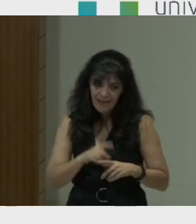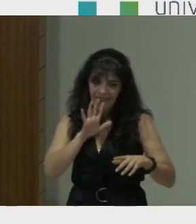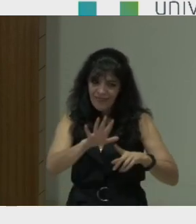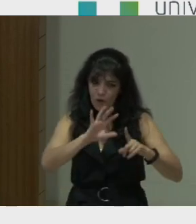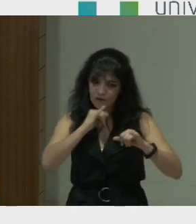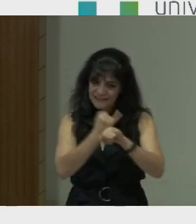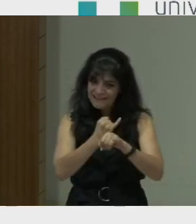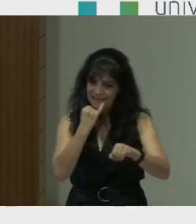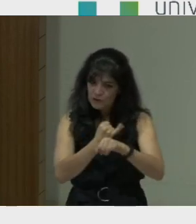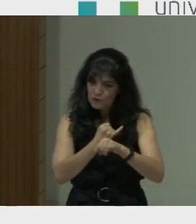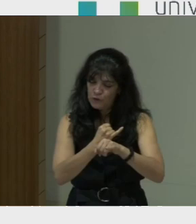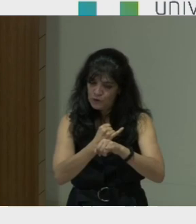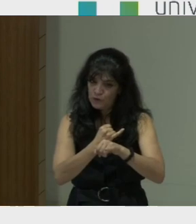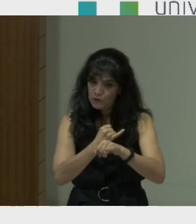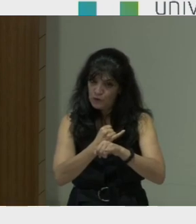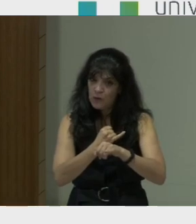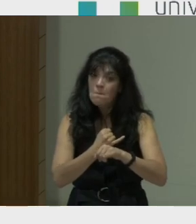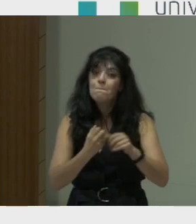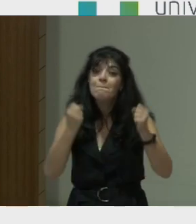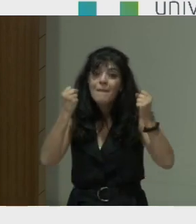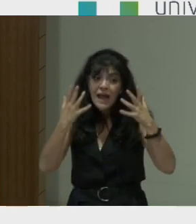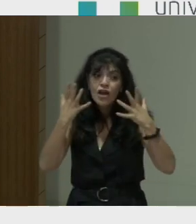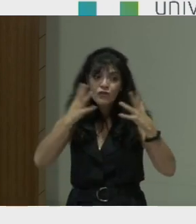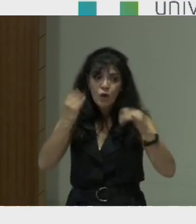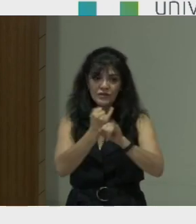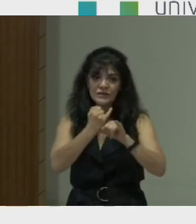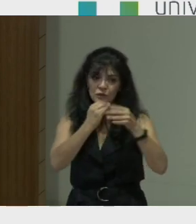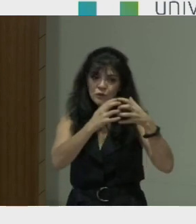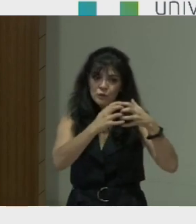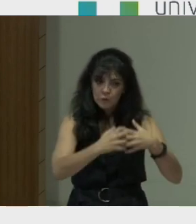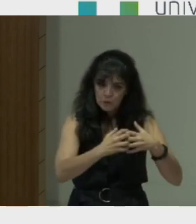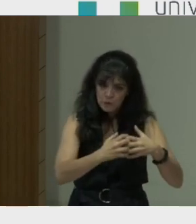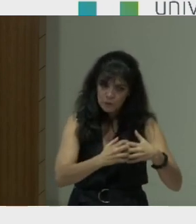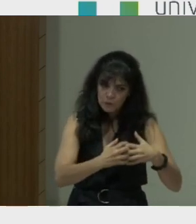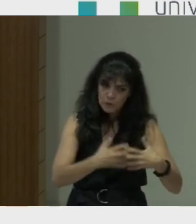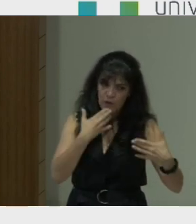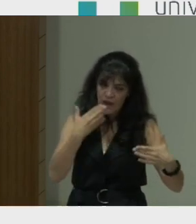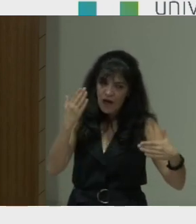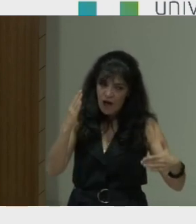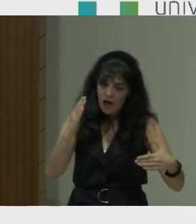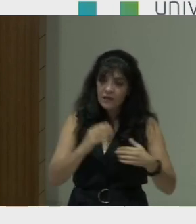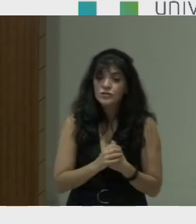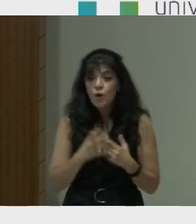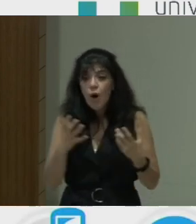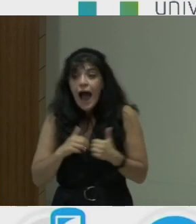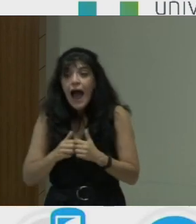These settings are now over, so it also depends on the way we deal with a